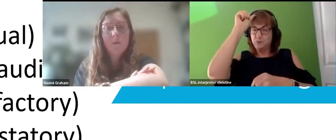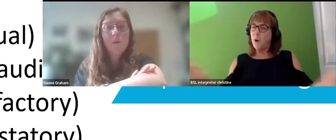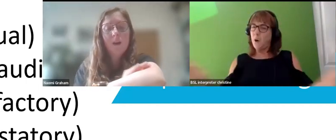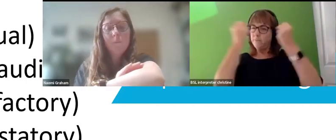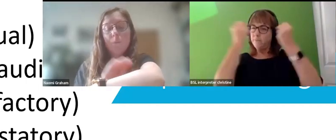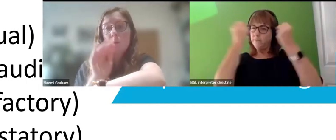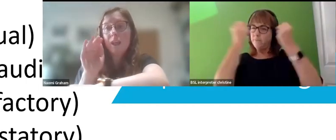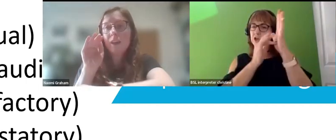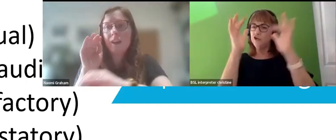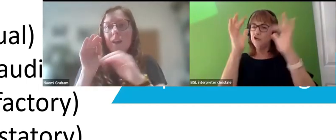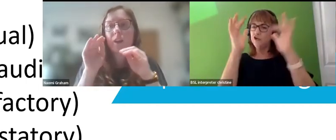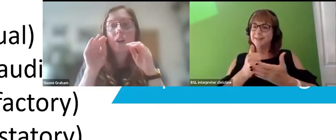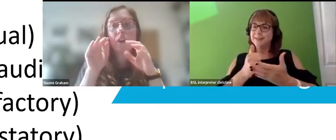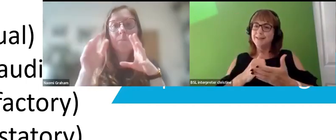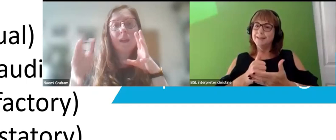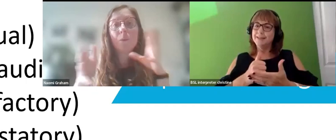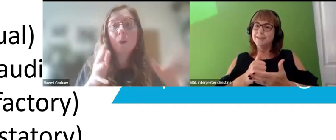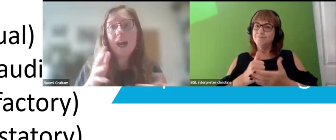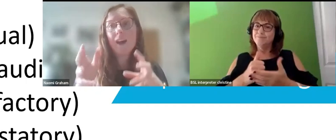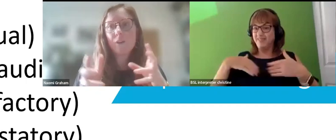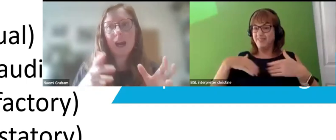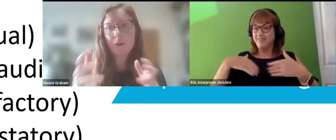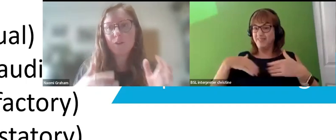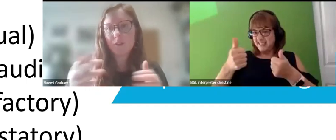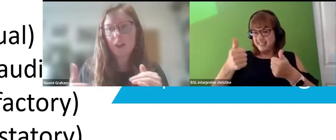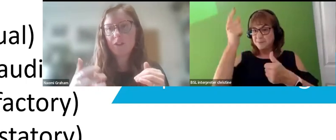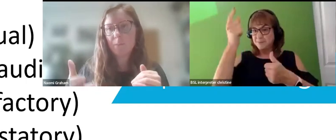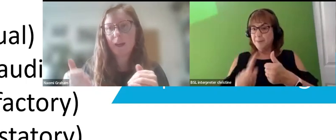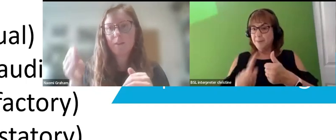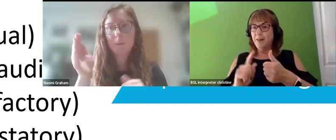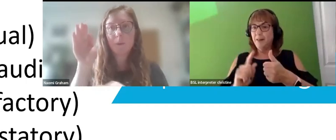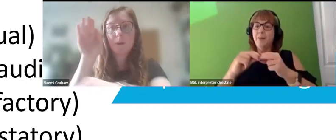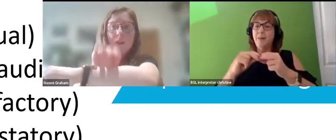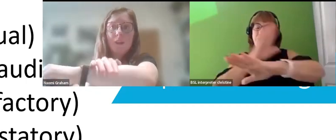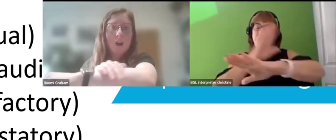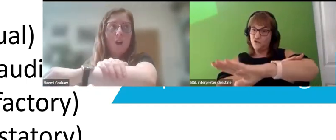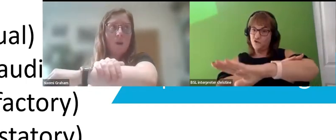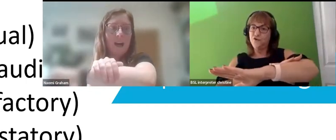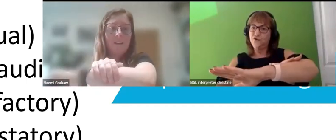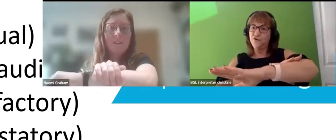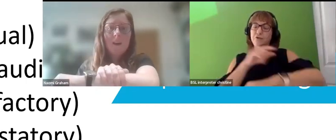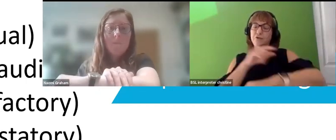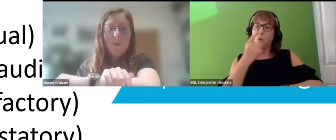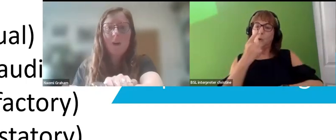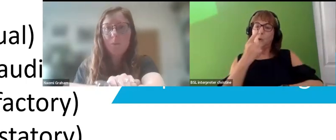Bible and but we can be aware of how different touch impacts people if we use a whole hand to